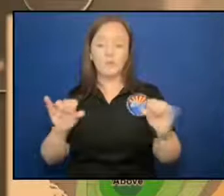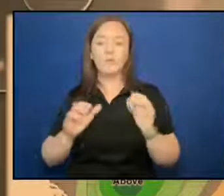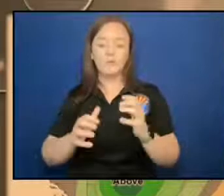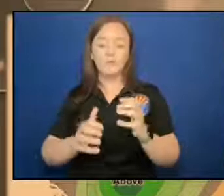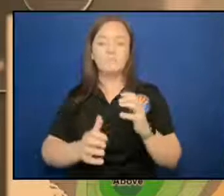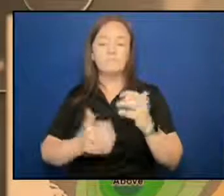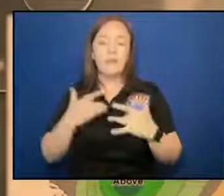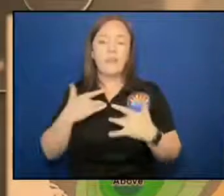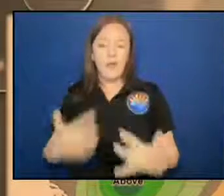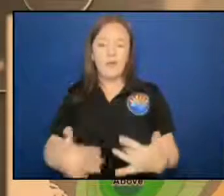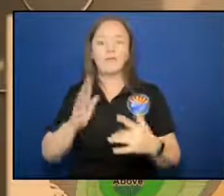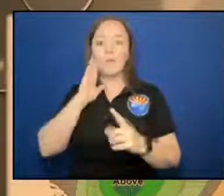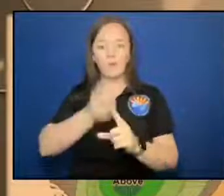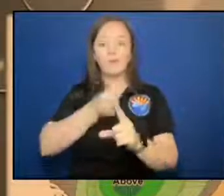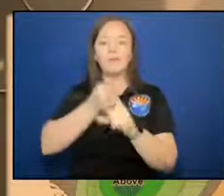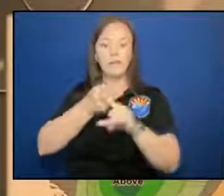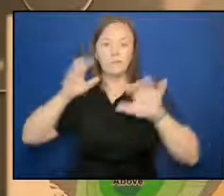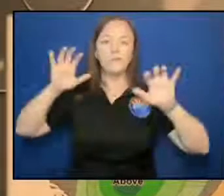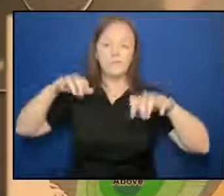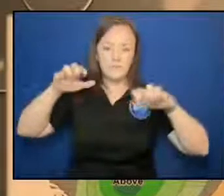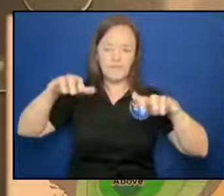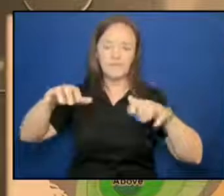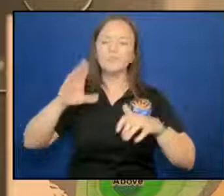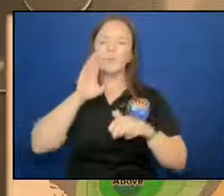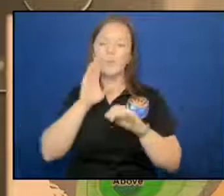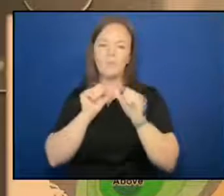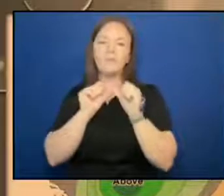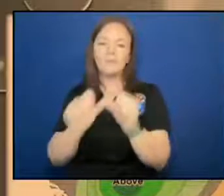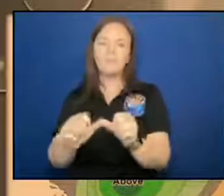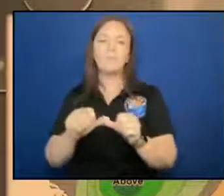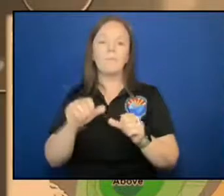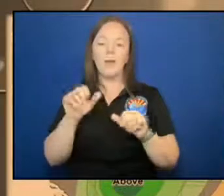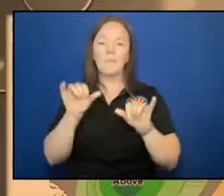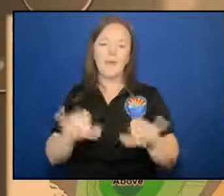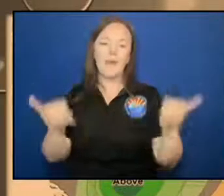AFTERNOON, AND YOU CAN SEE THERE IS QUITE A BIT OF